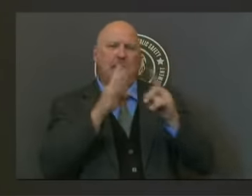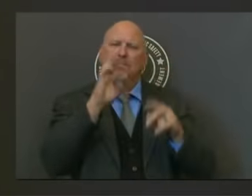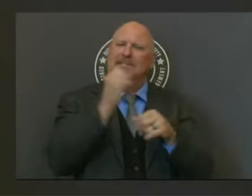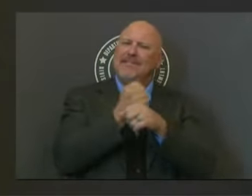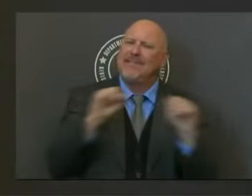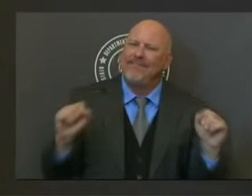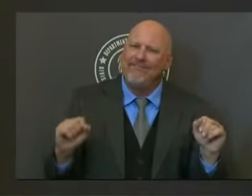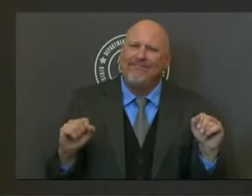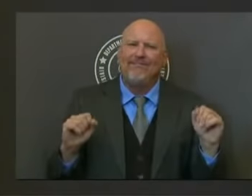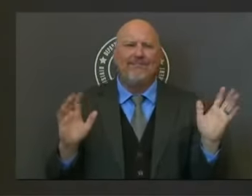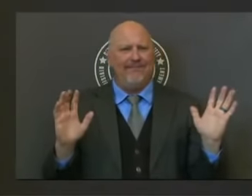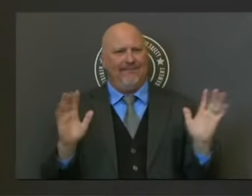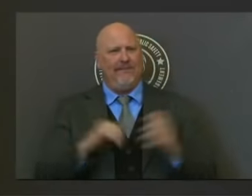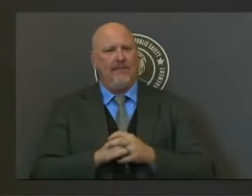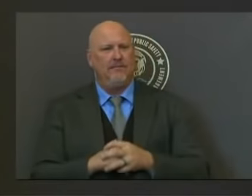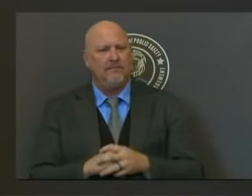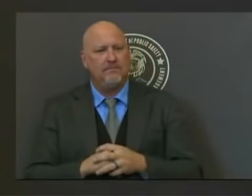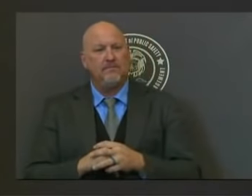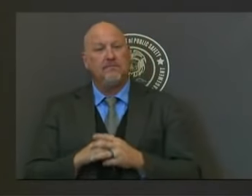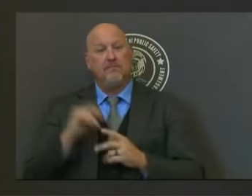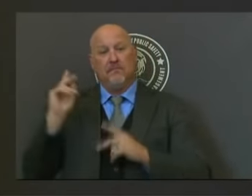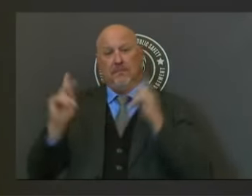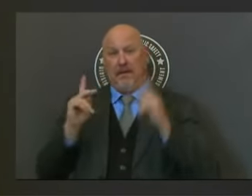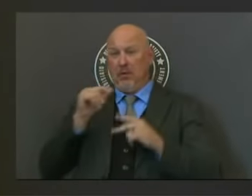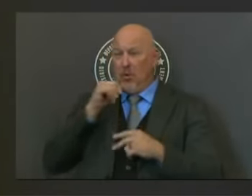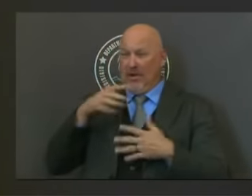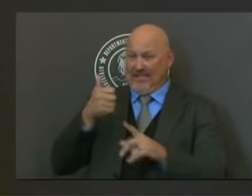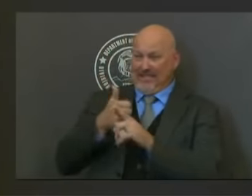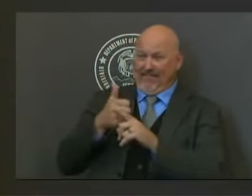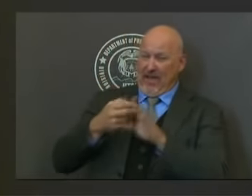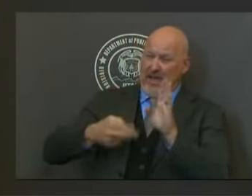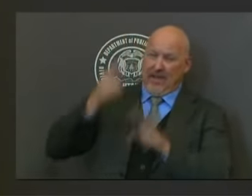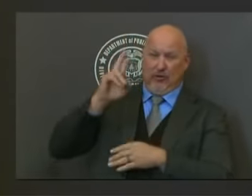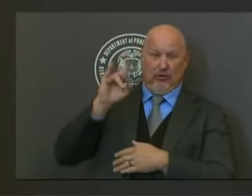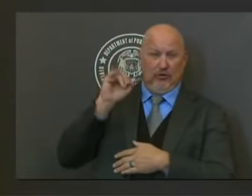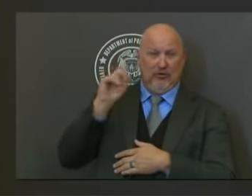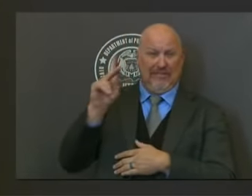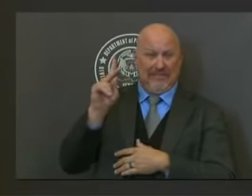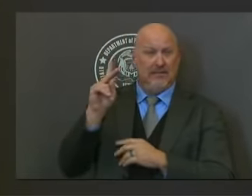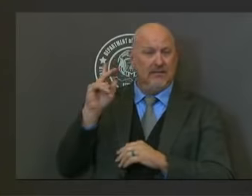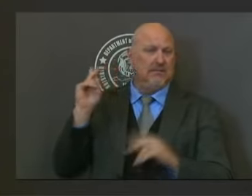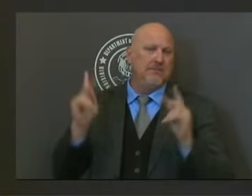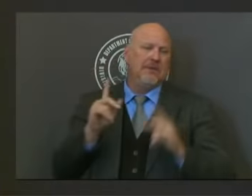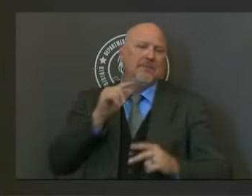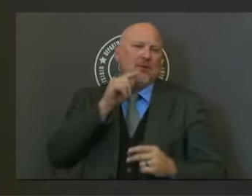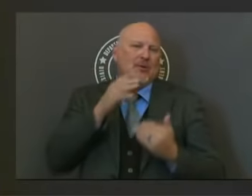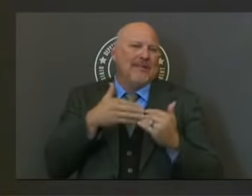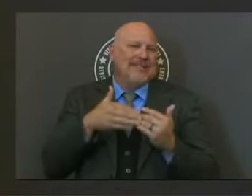means if you have underlying